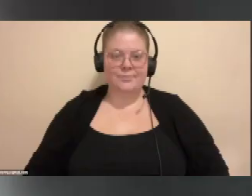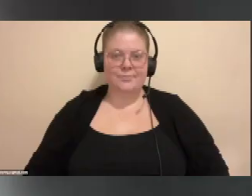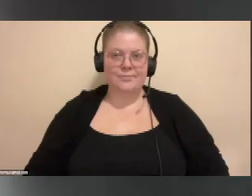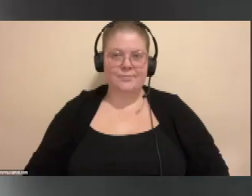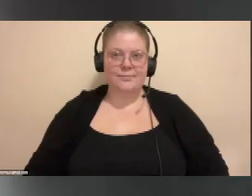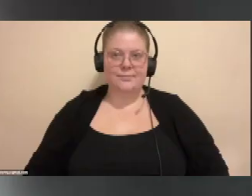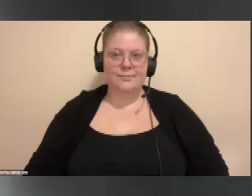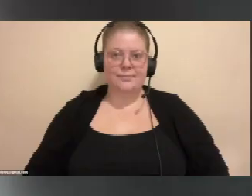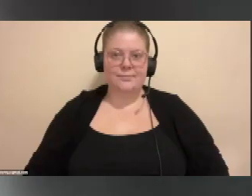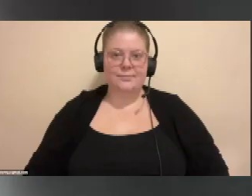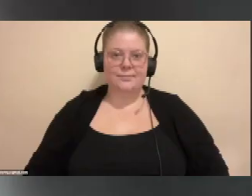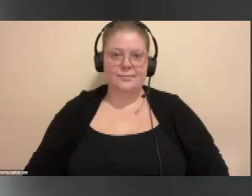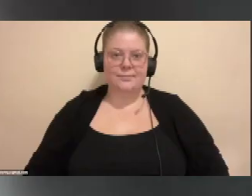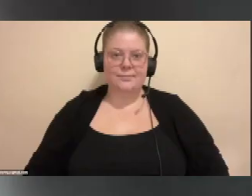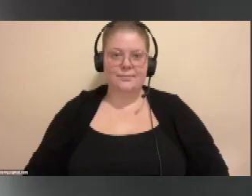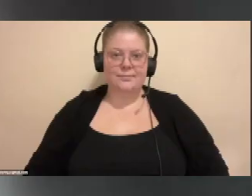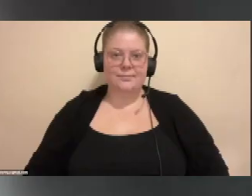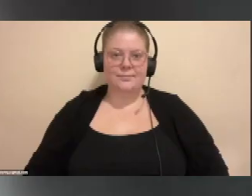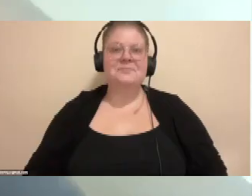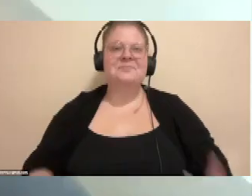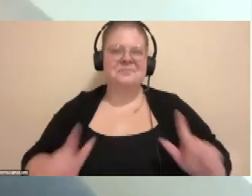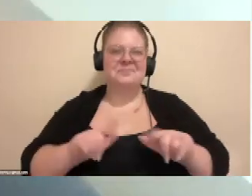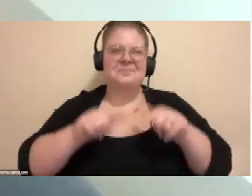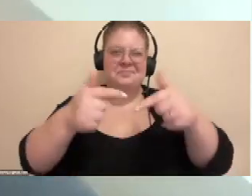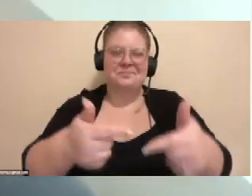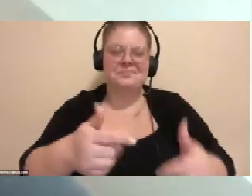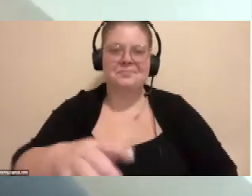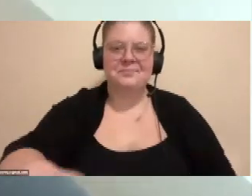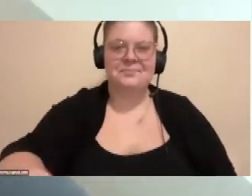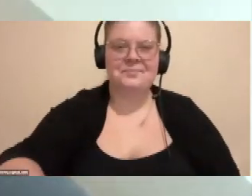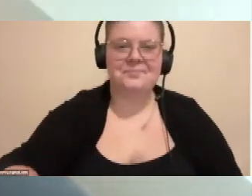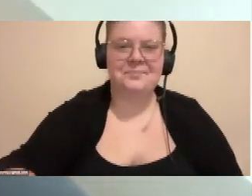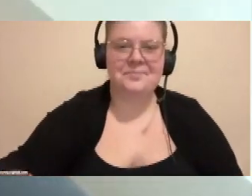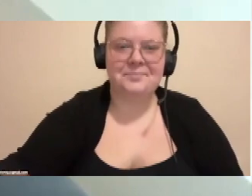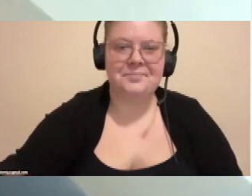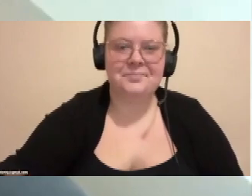This is a non he him pronouns.